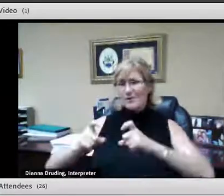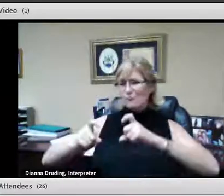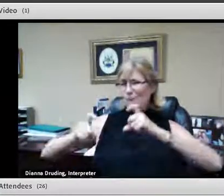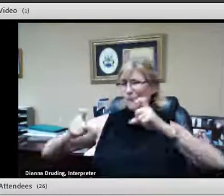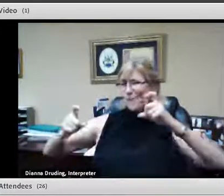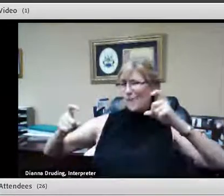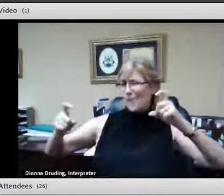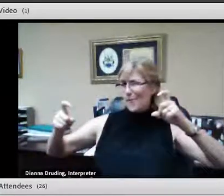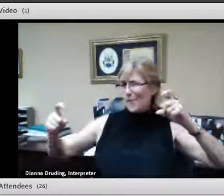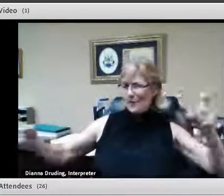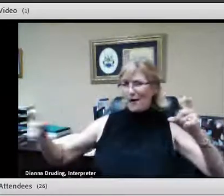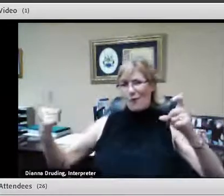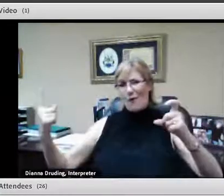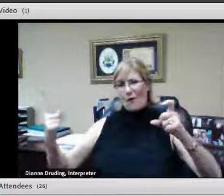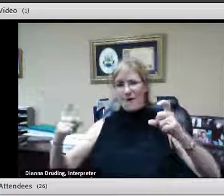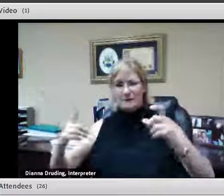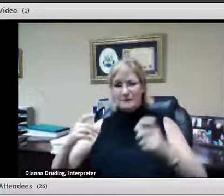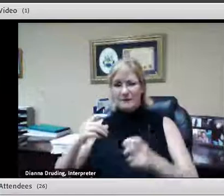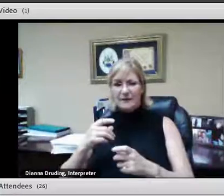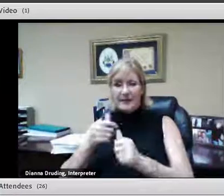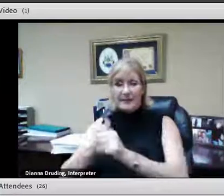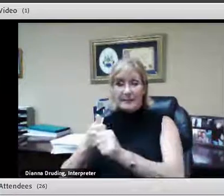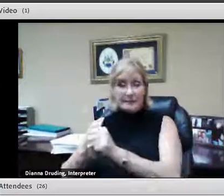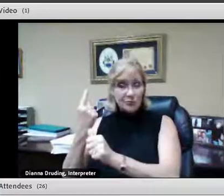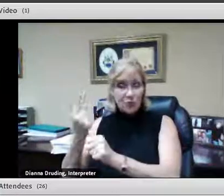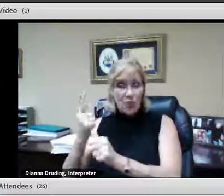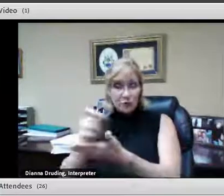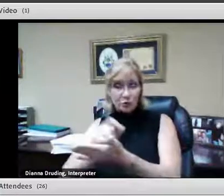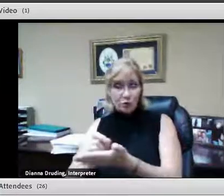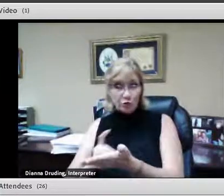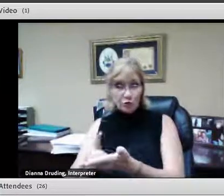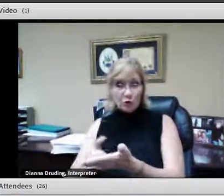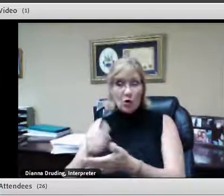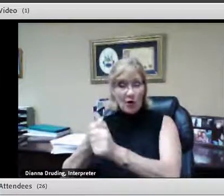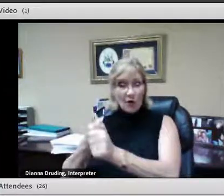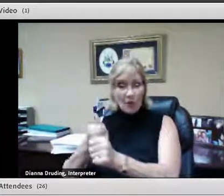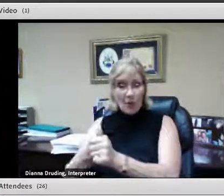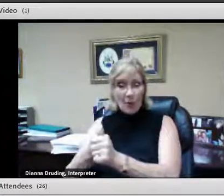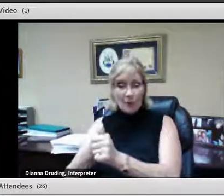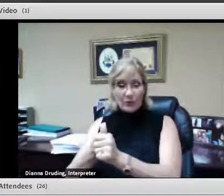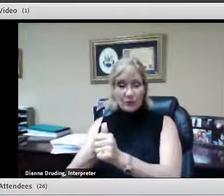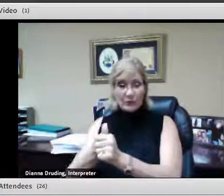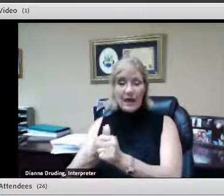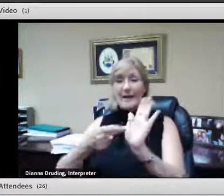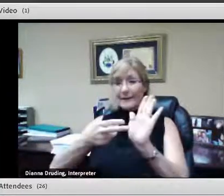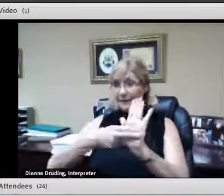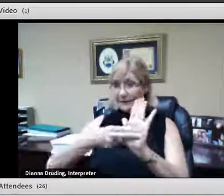You have them each make their own, and then they label it.